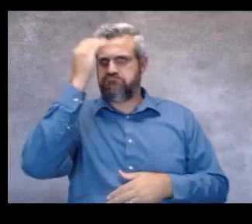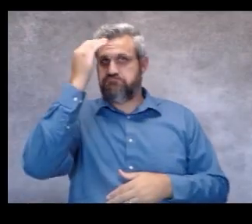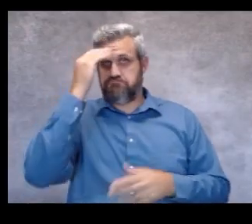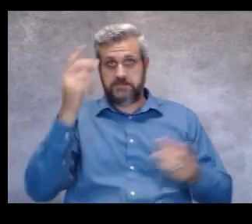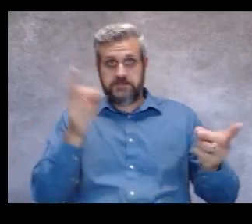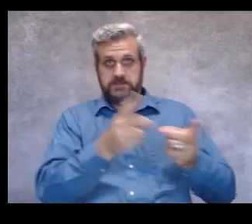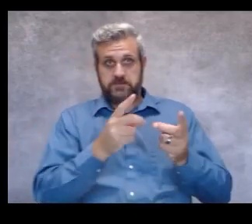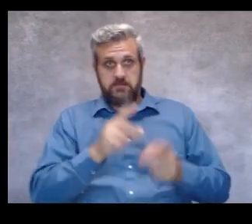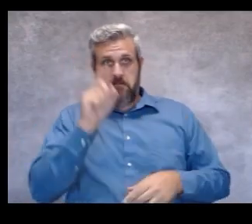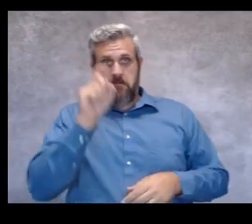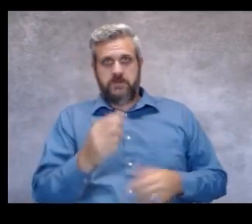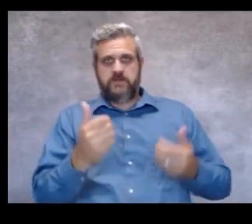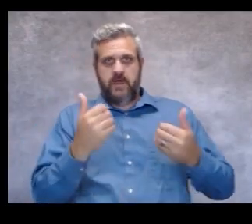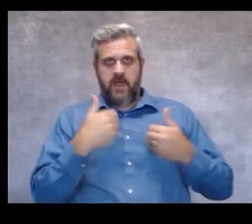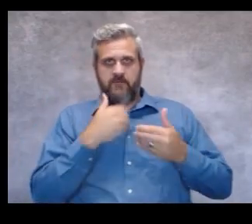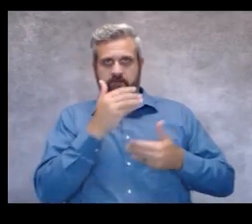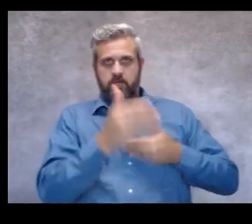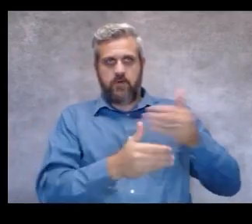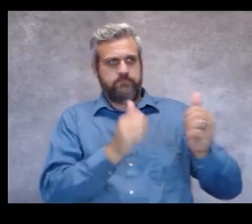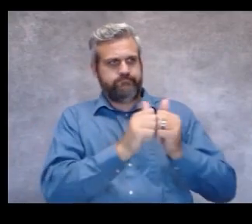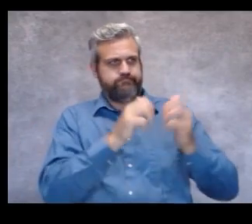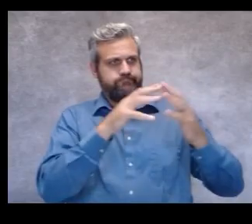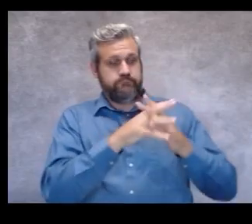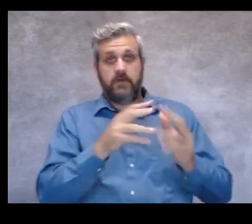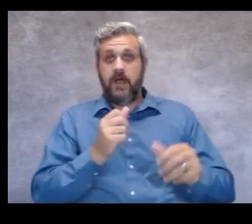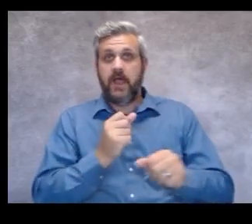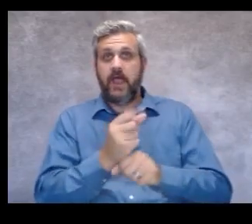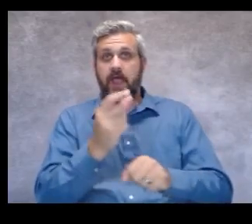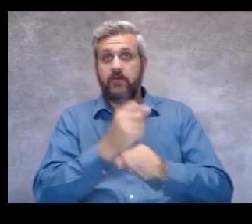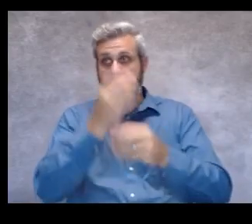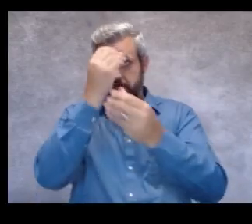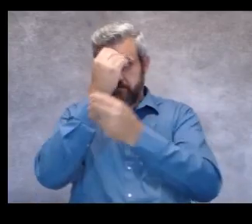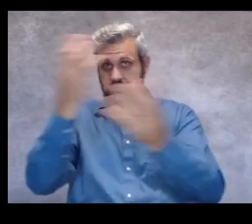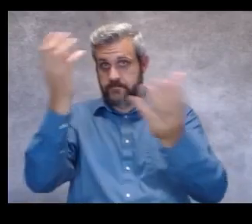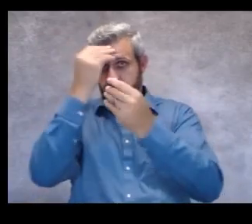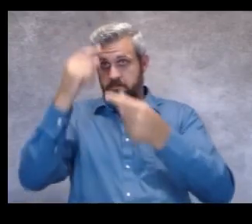must have a process in place to annually notify parents of their student